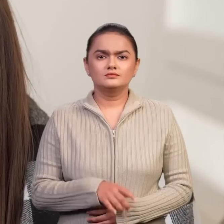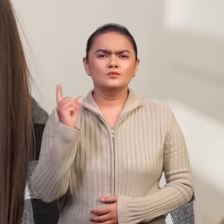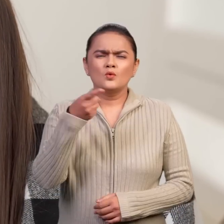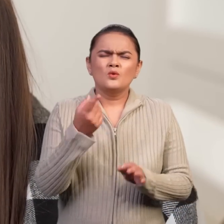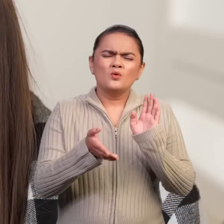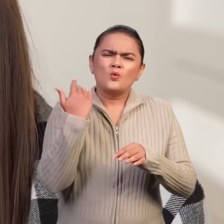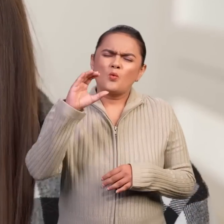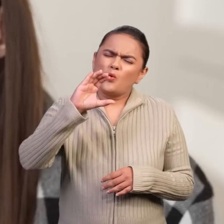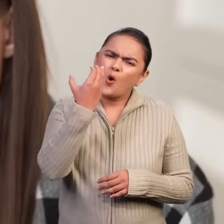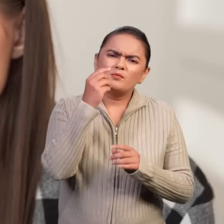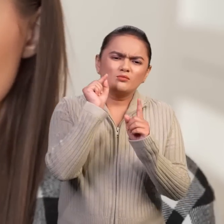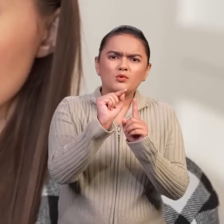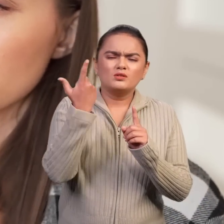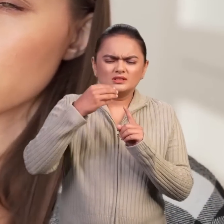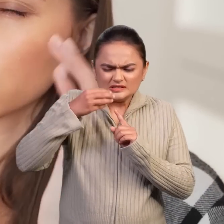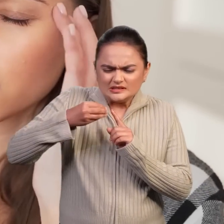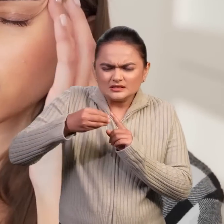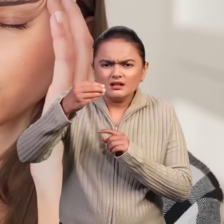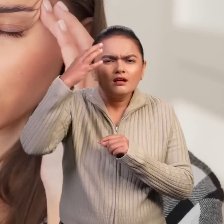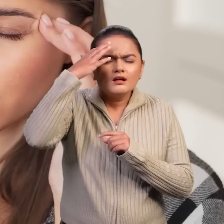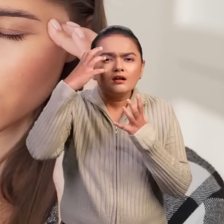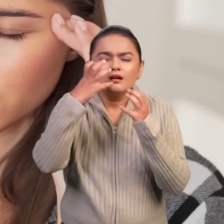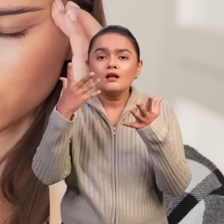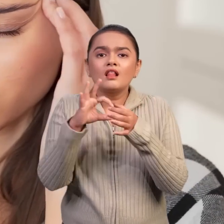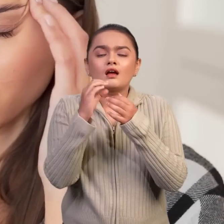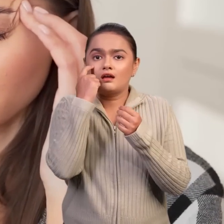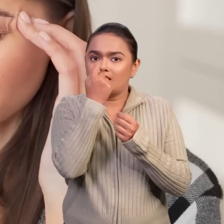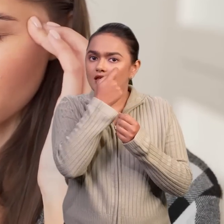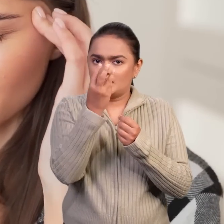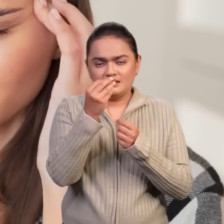The most common cause of a chronic headache is an eye number.